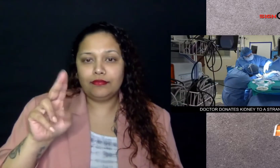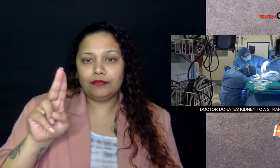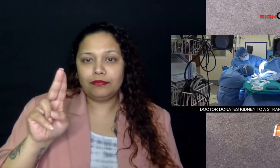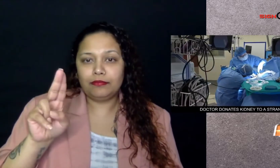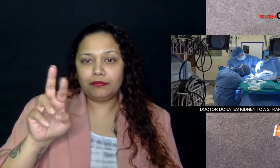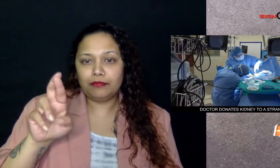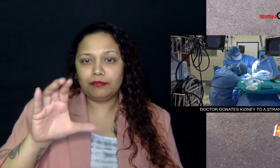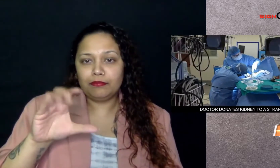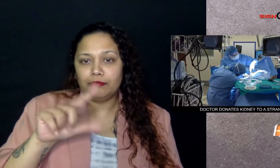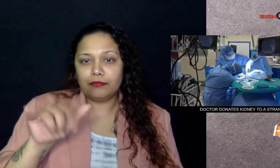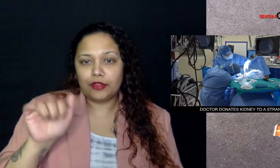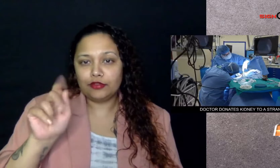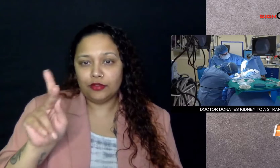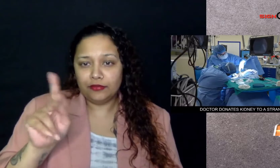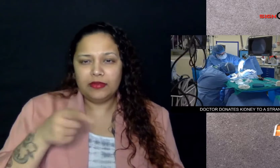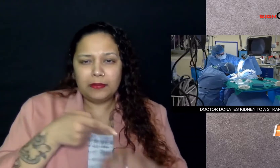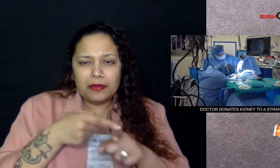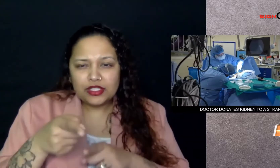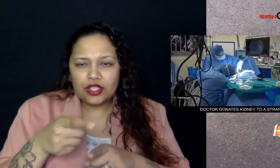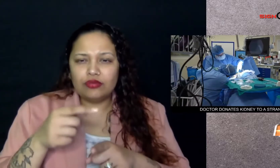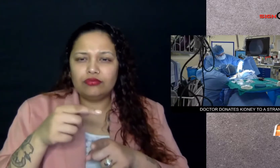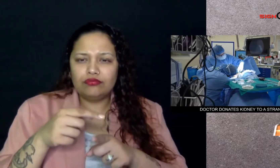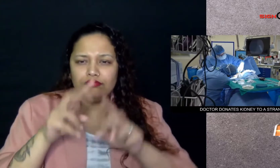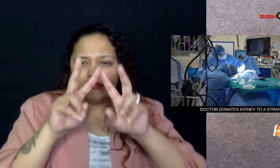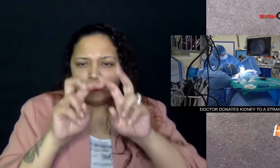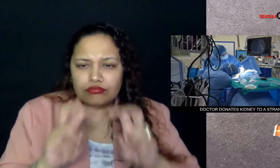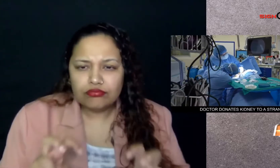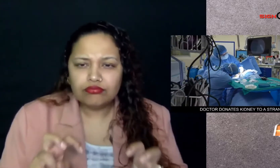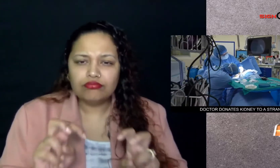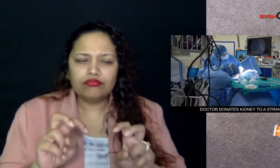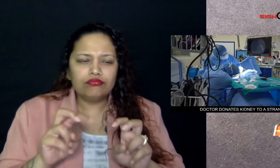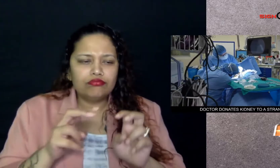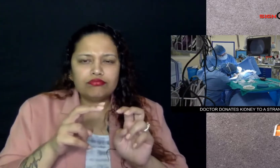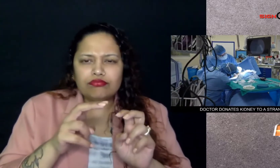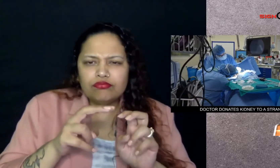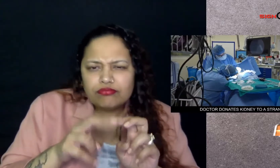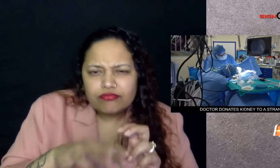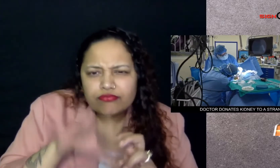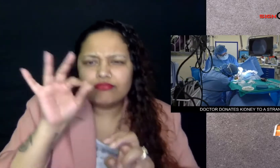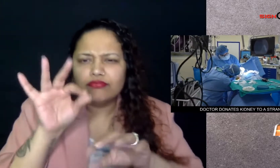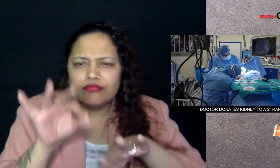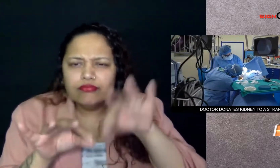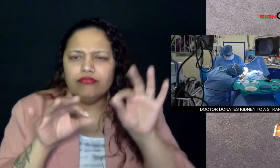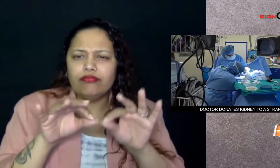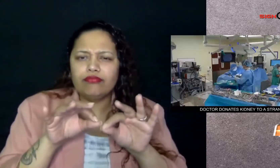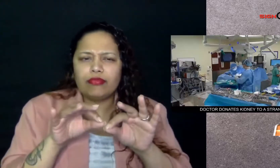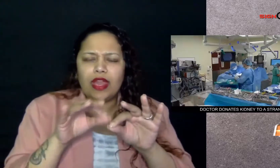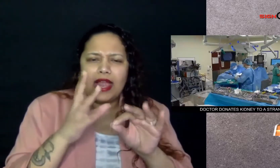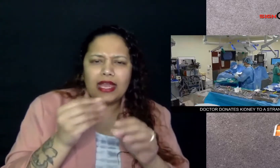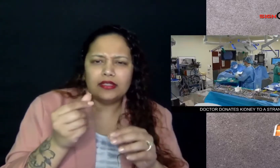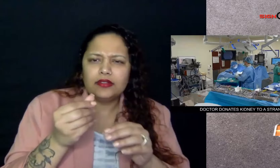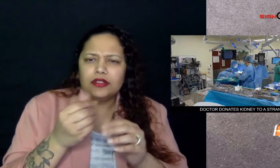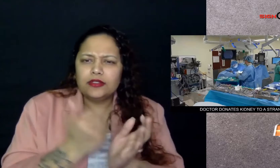Dr. Alexandra gamersek specializes in diagnosing and treating kidney diseases